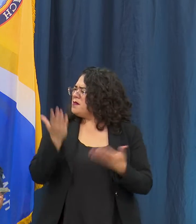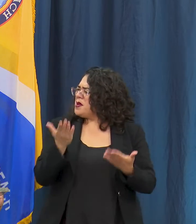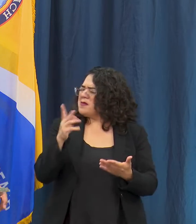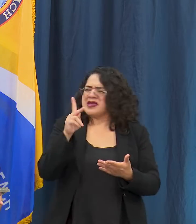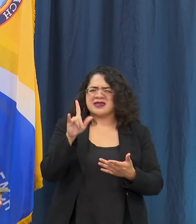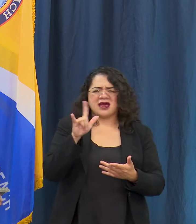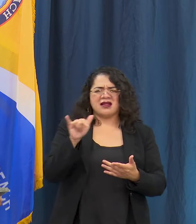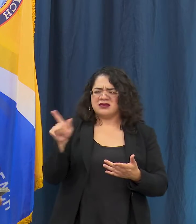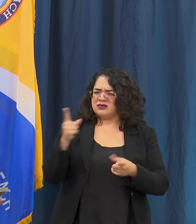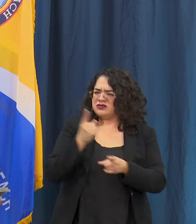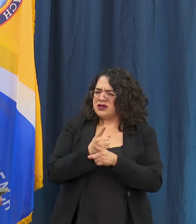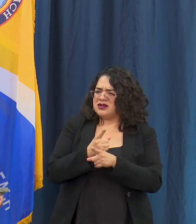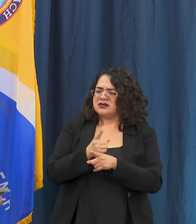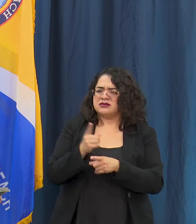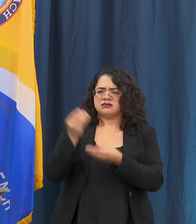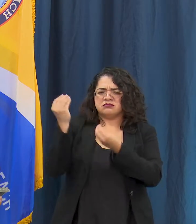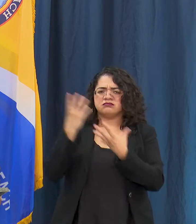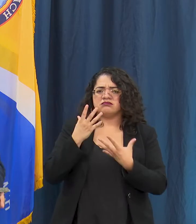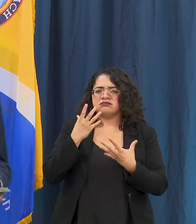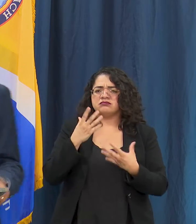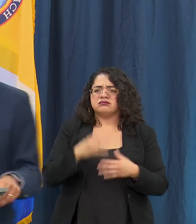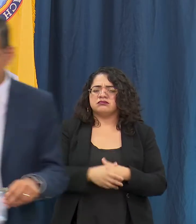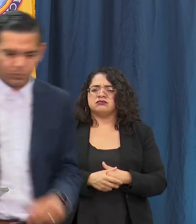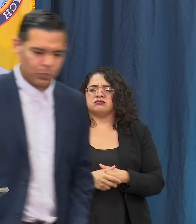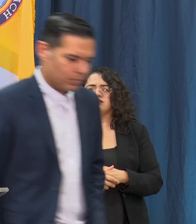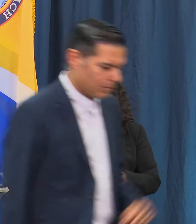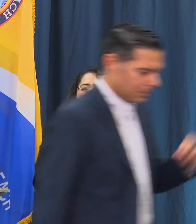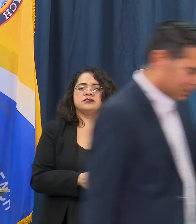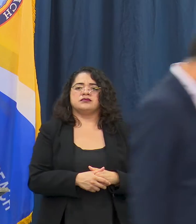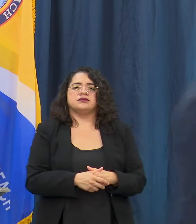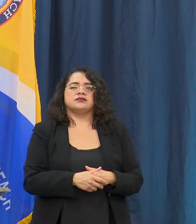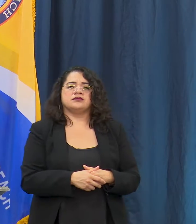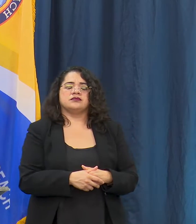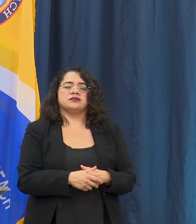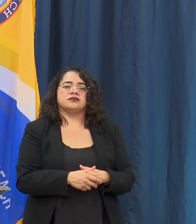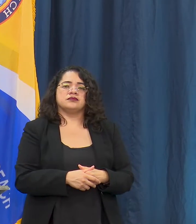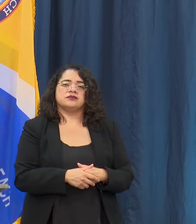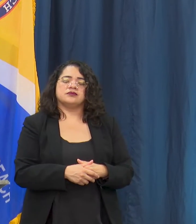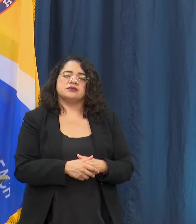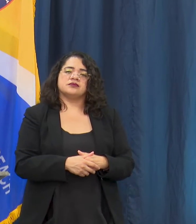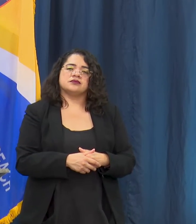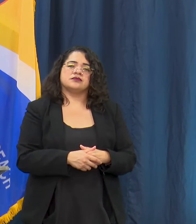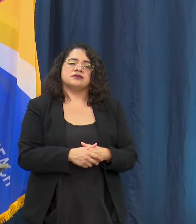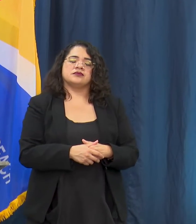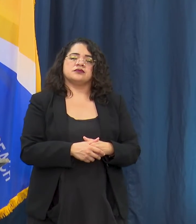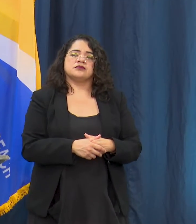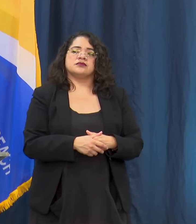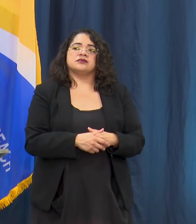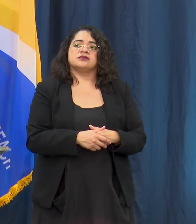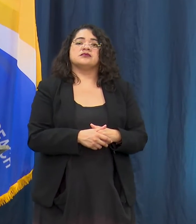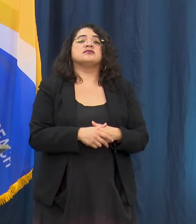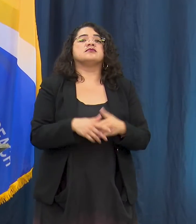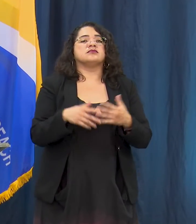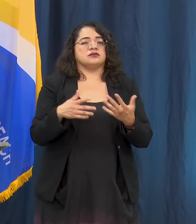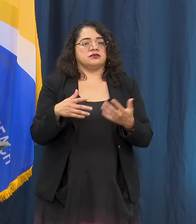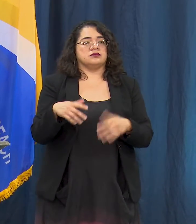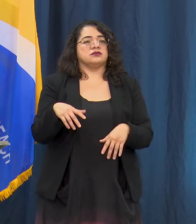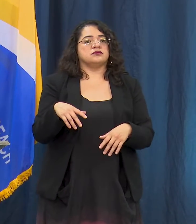might hear something on that. So it's currently planned that daytime summer